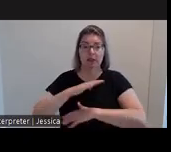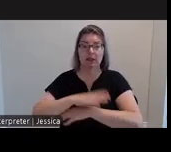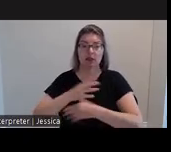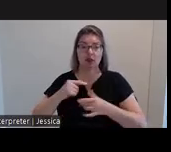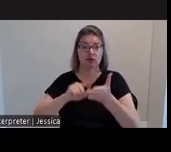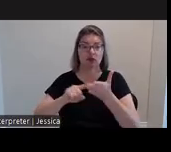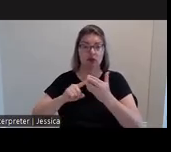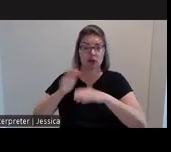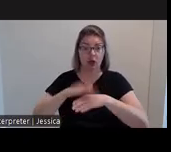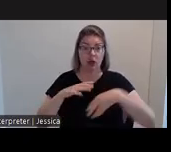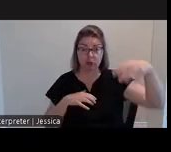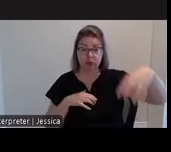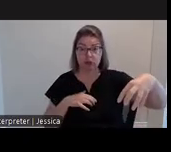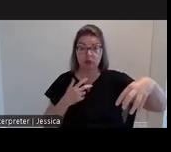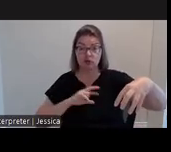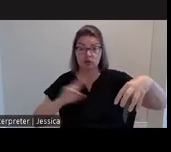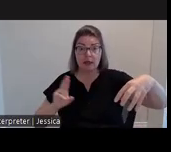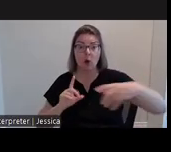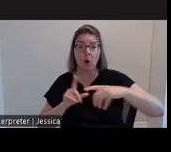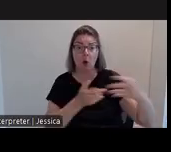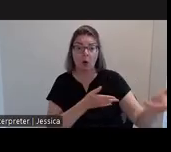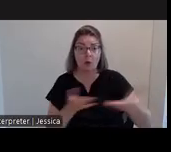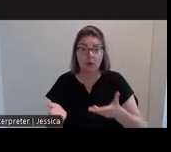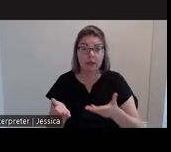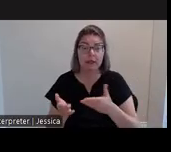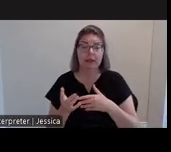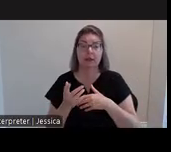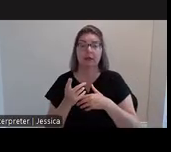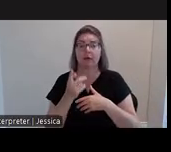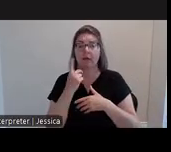or bringing along or bringing some along for workshops that can help